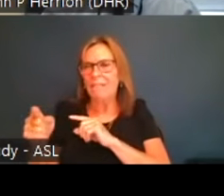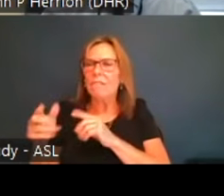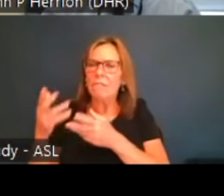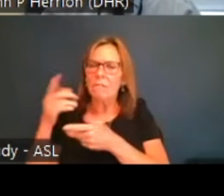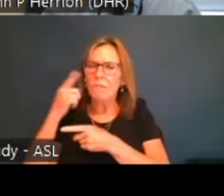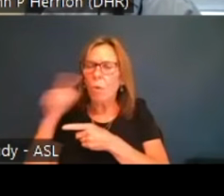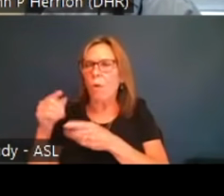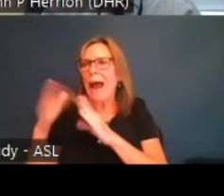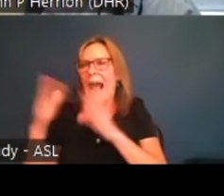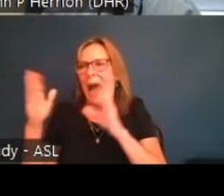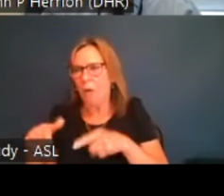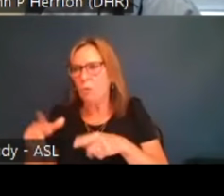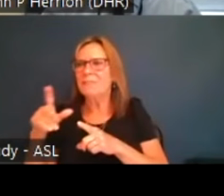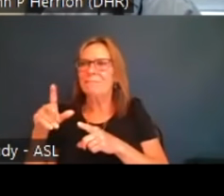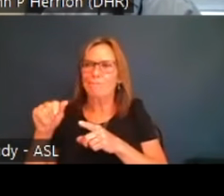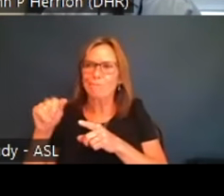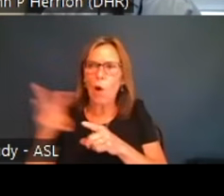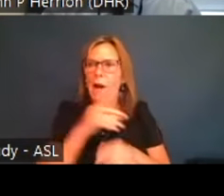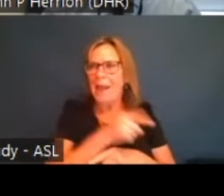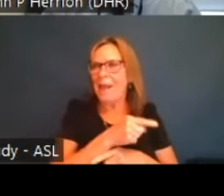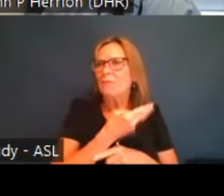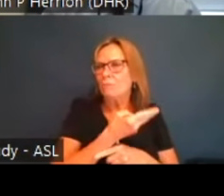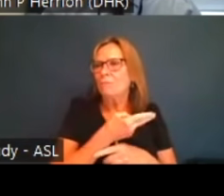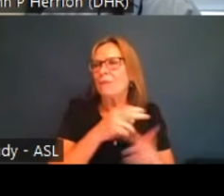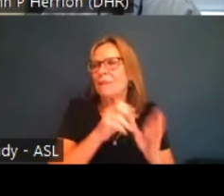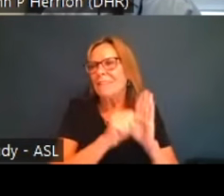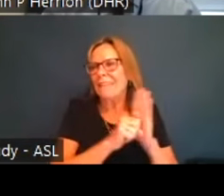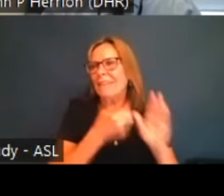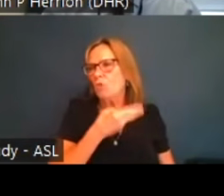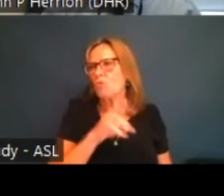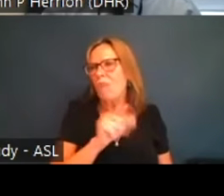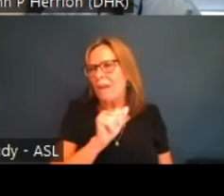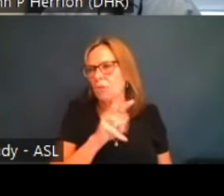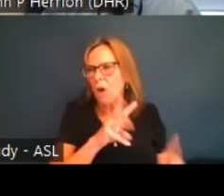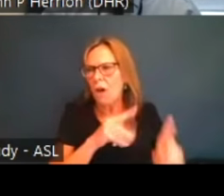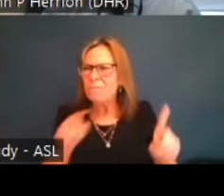about hotels and service dogs? Does it have to be a hotel that allows dogs in the hotel rules?